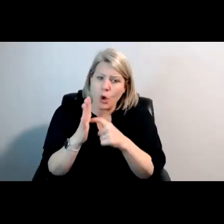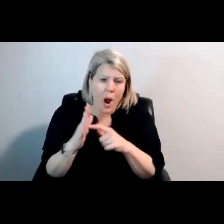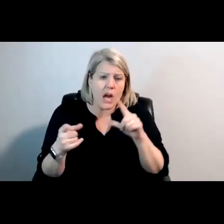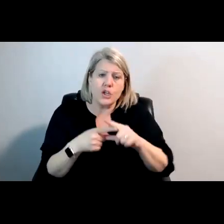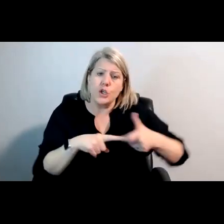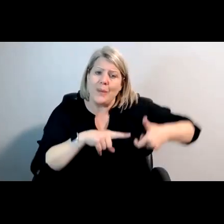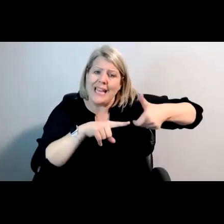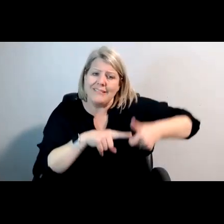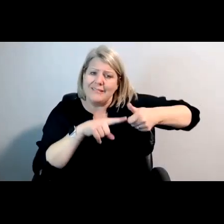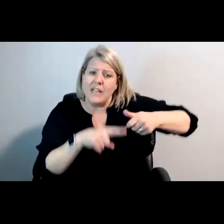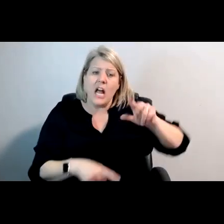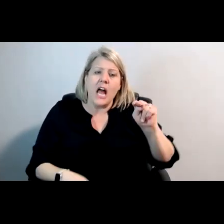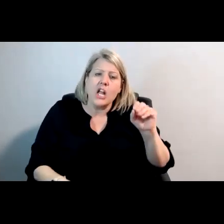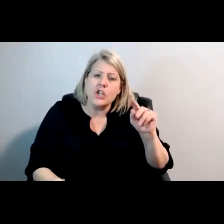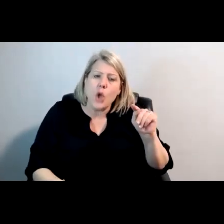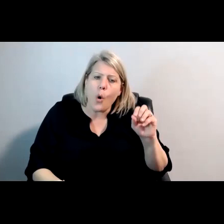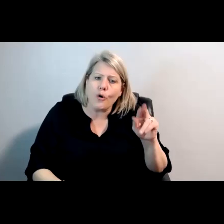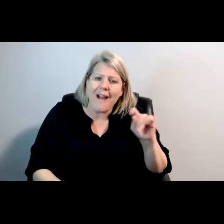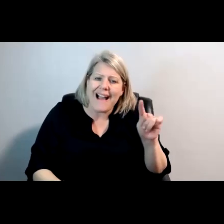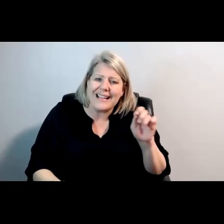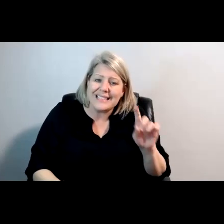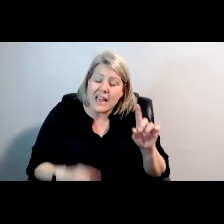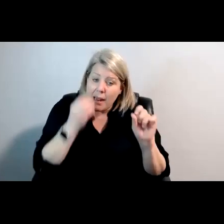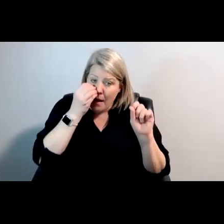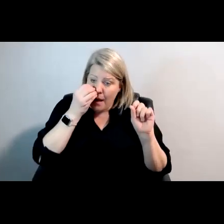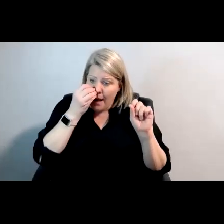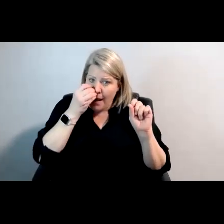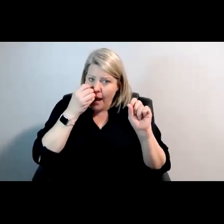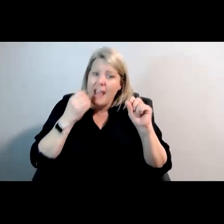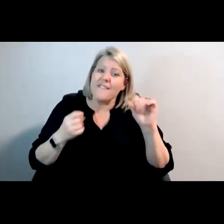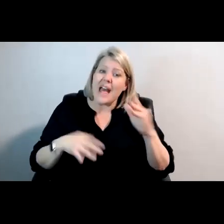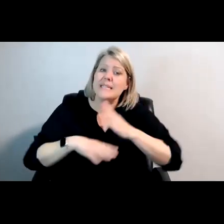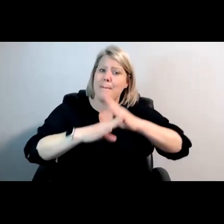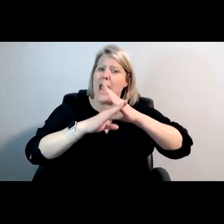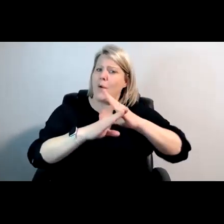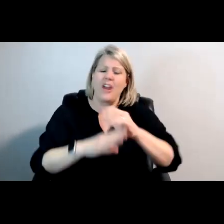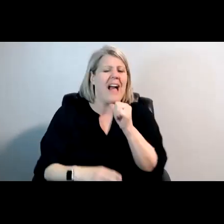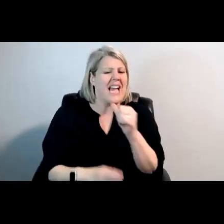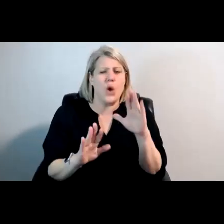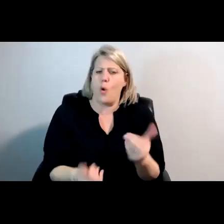So if that is a barrier to using release forms, I would not recommend it for someone, particularly,